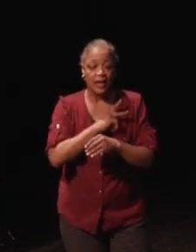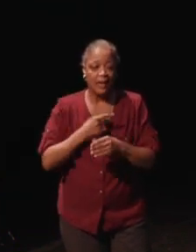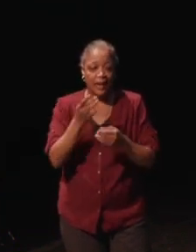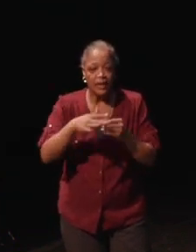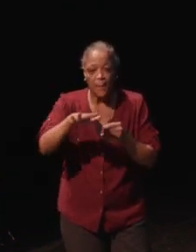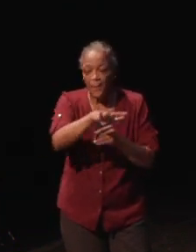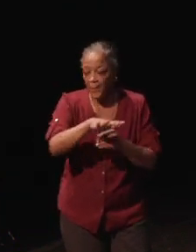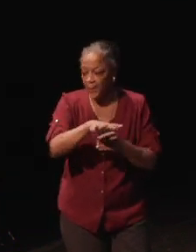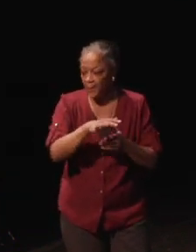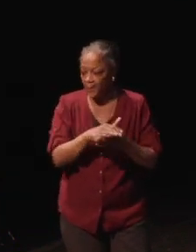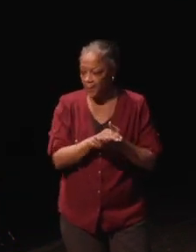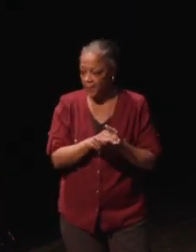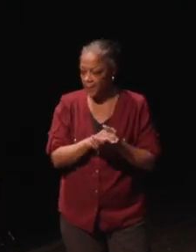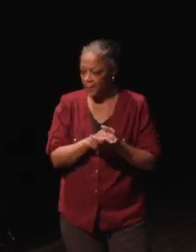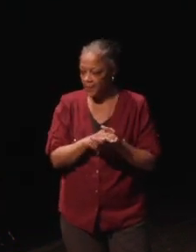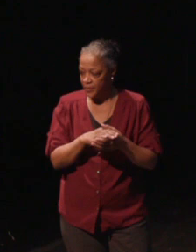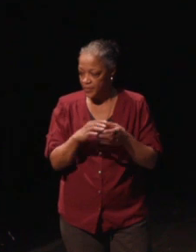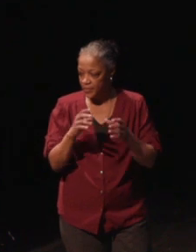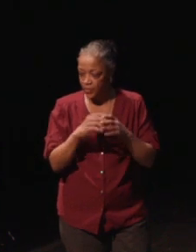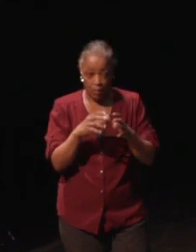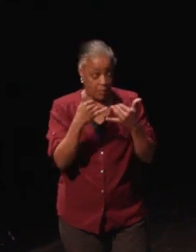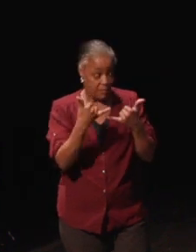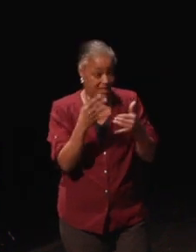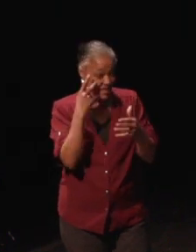See if it actually plays.